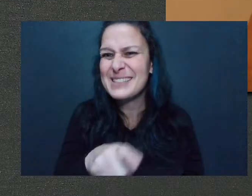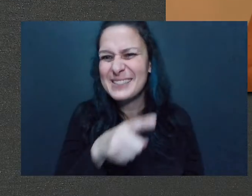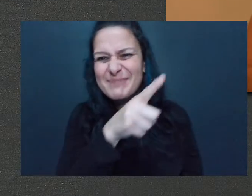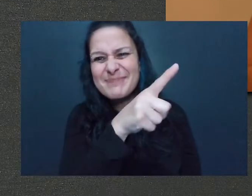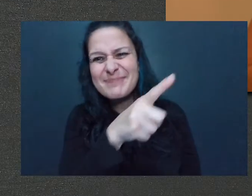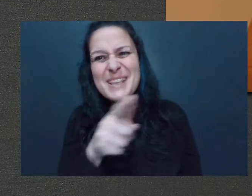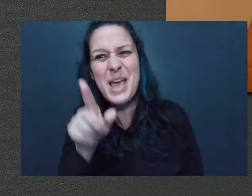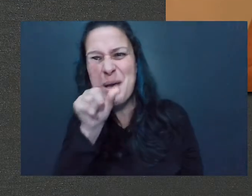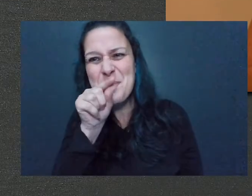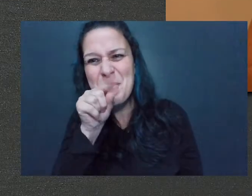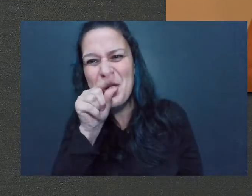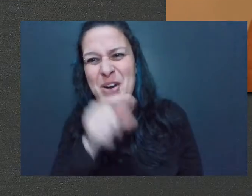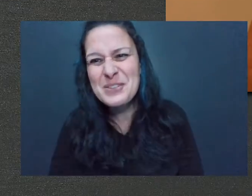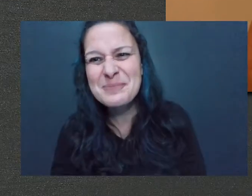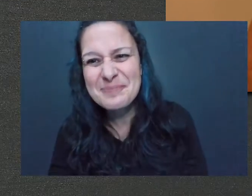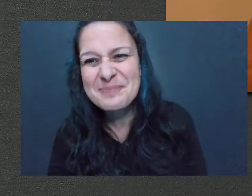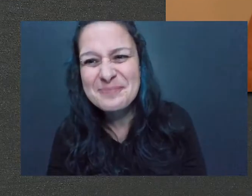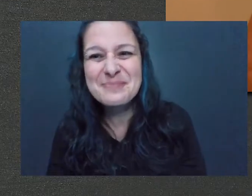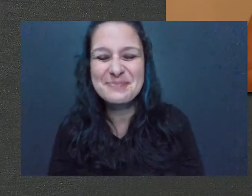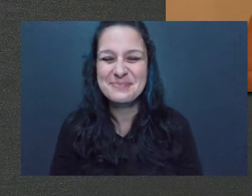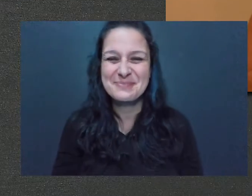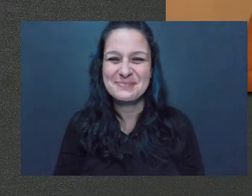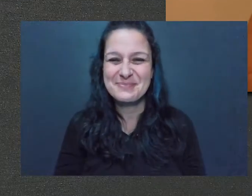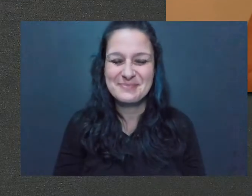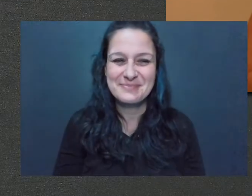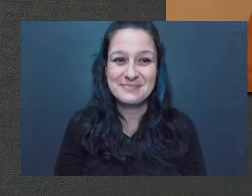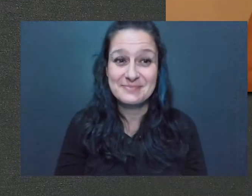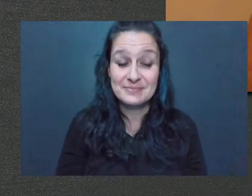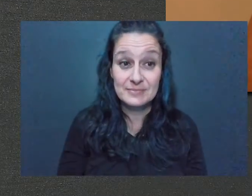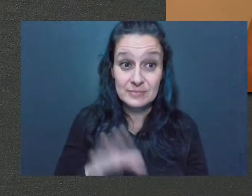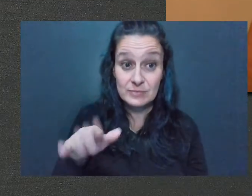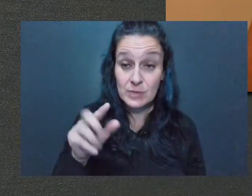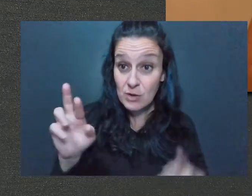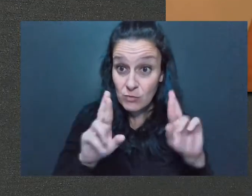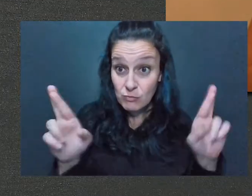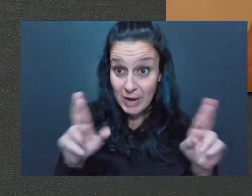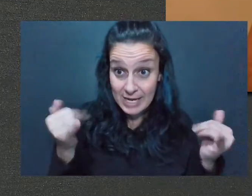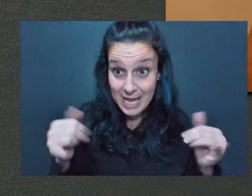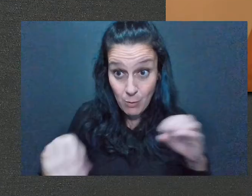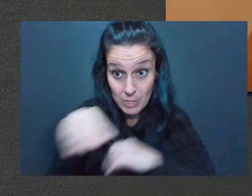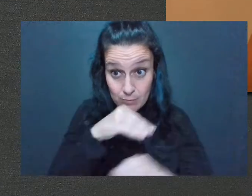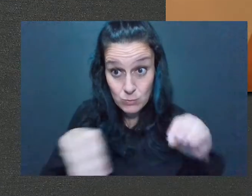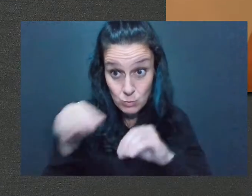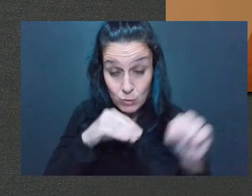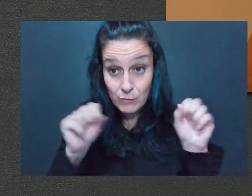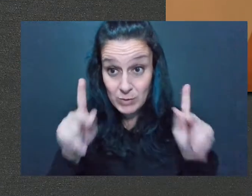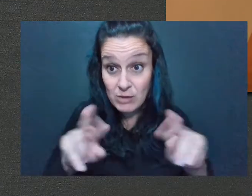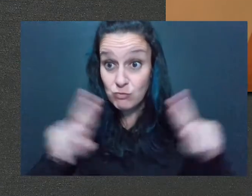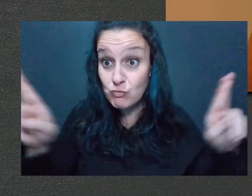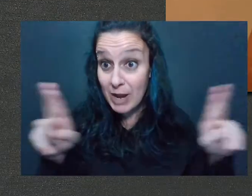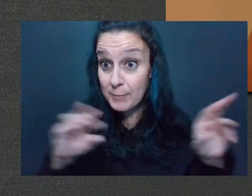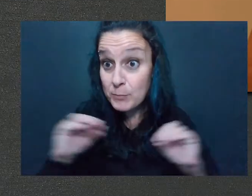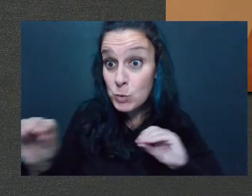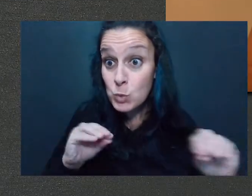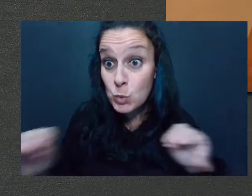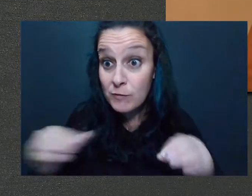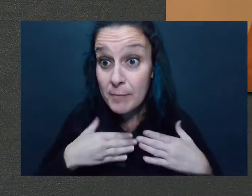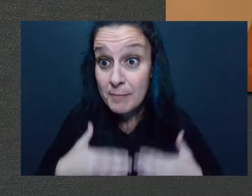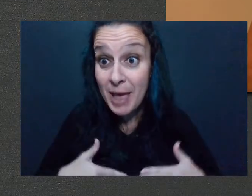It must be a bird Okay, here's where the moving happens. Are you ready to move?